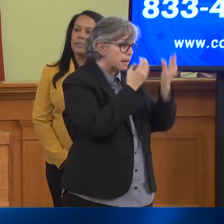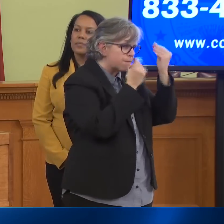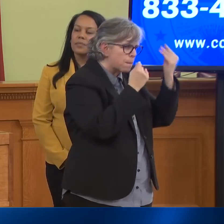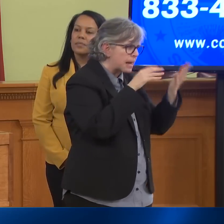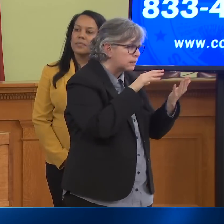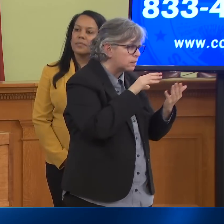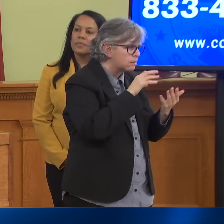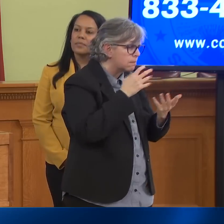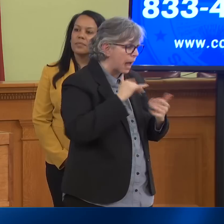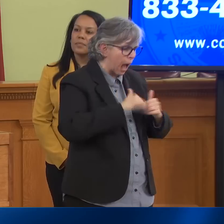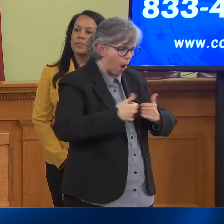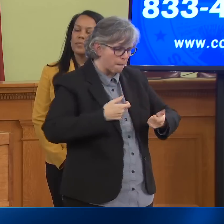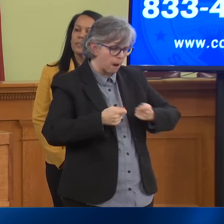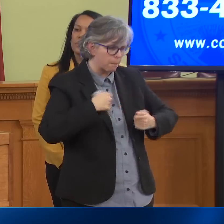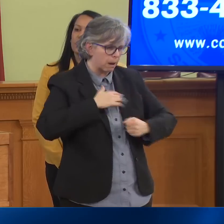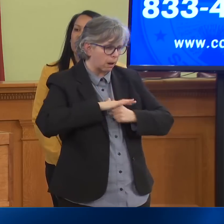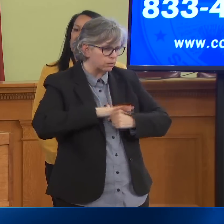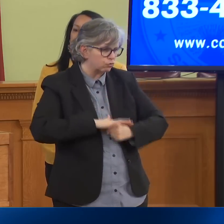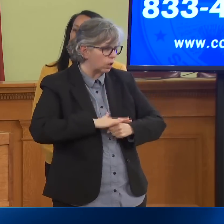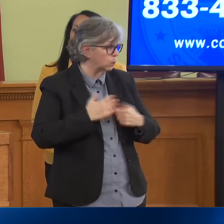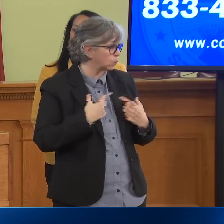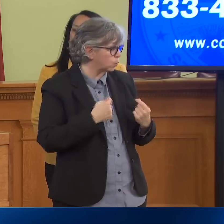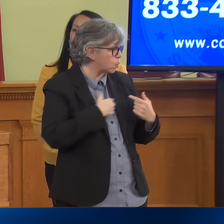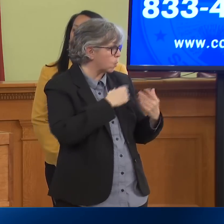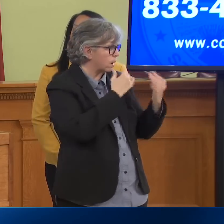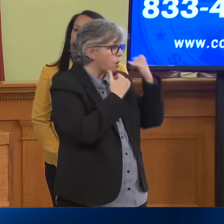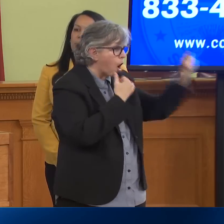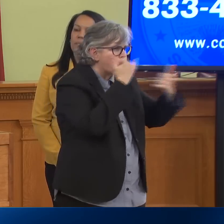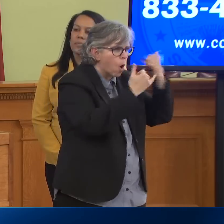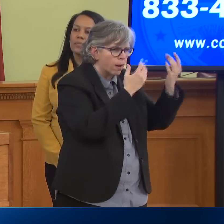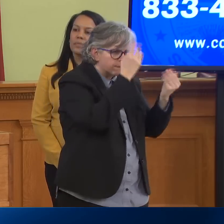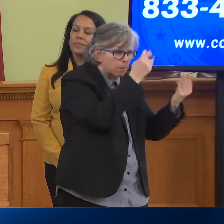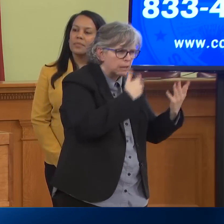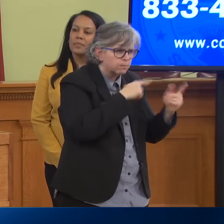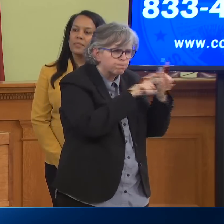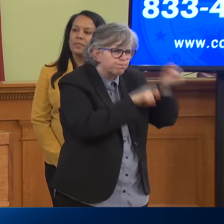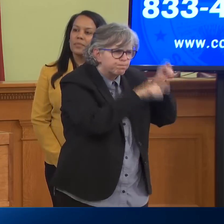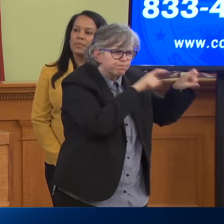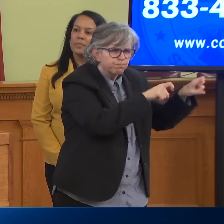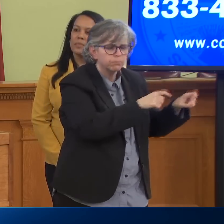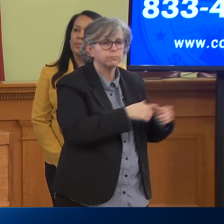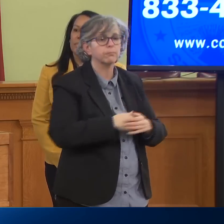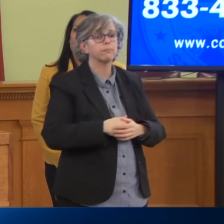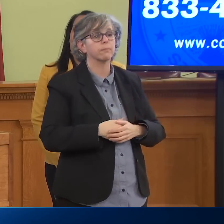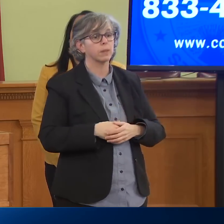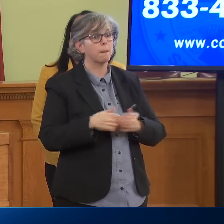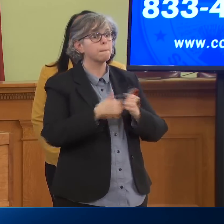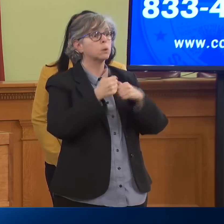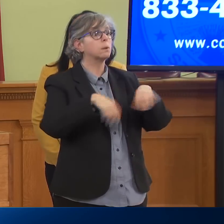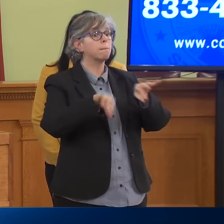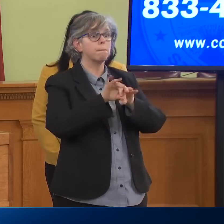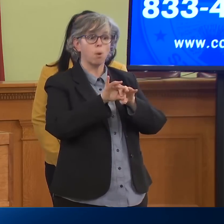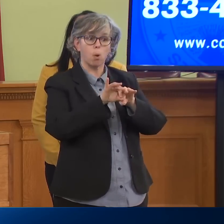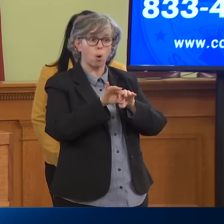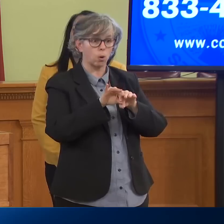PLACE TO REMIND YOU WHAT WE CAN DO TO HELP OURSELVES FEEL IN CONTROL OF INFORMATION AND HELP MANAGE OUR ANXIETY AND STRESS.